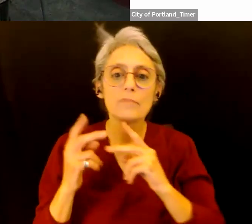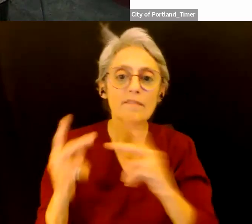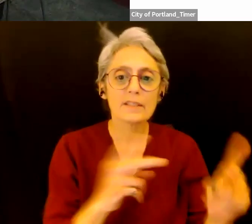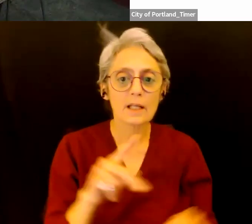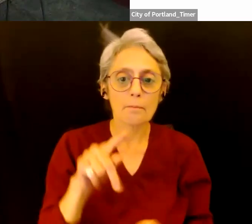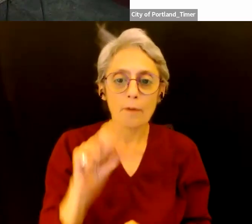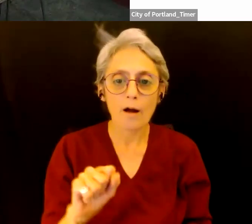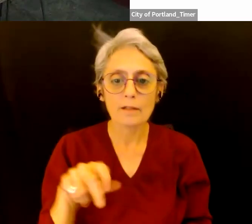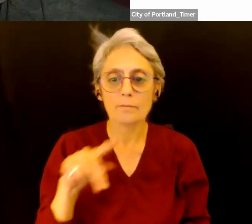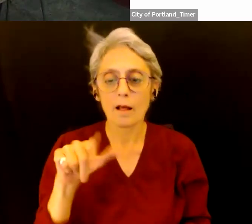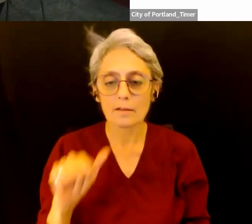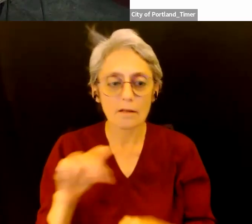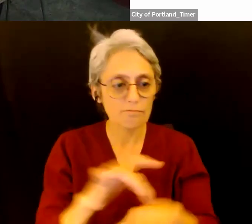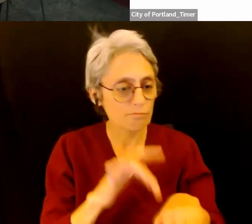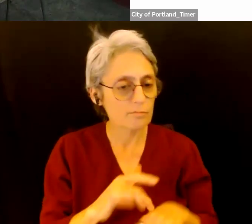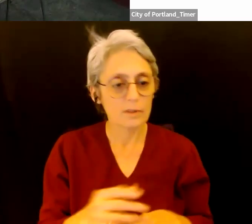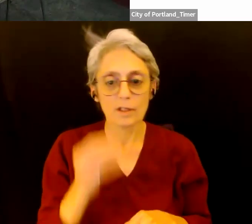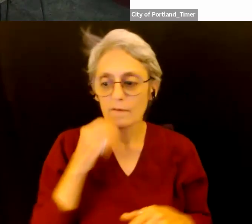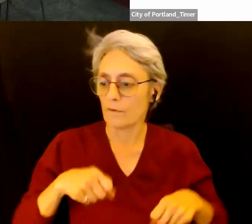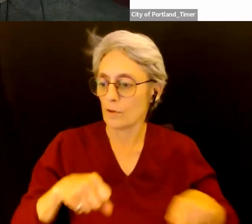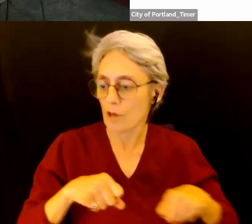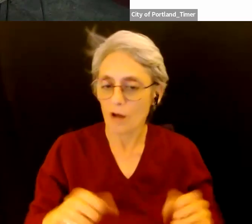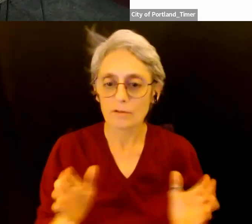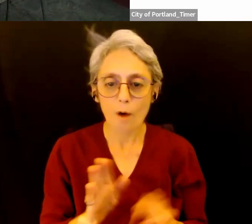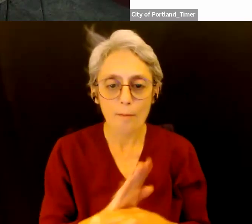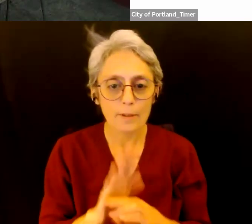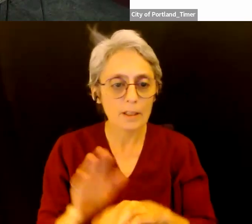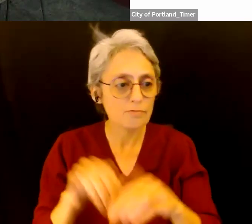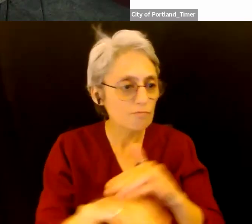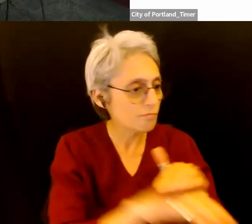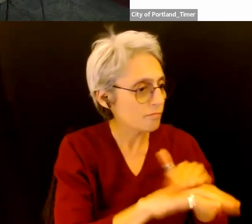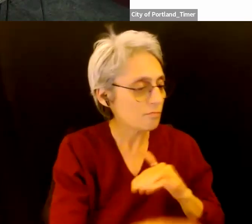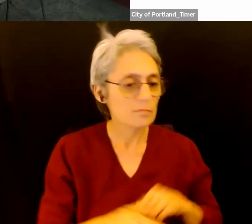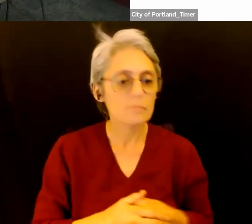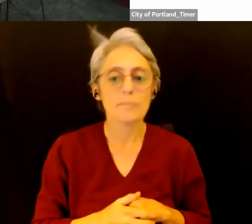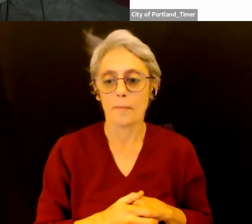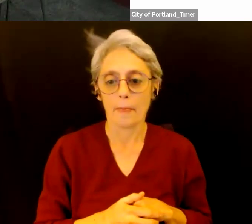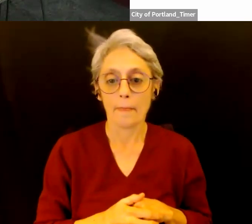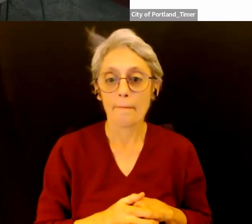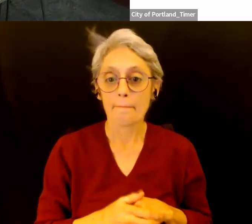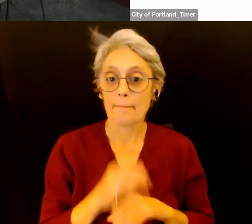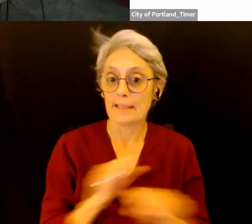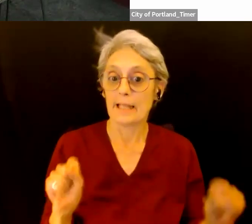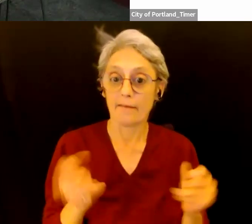Our food carts, small businesses we bring safety, more safety to the city.